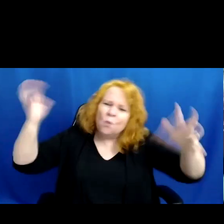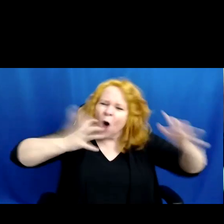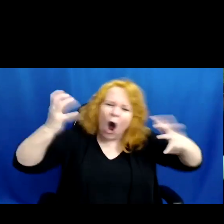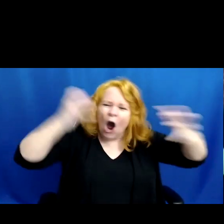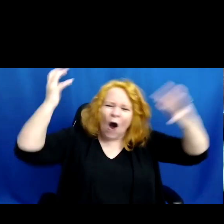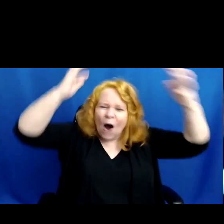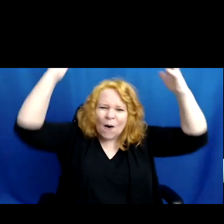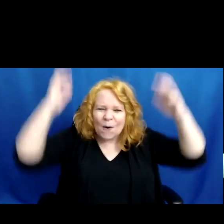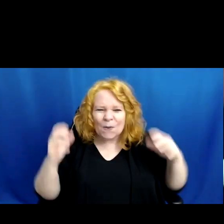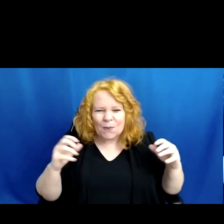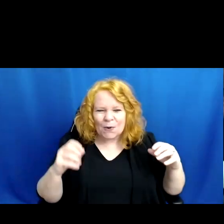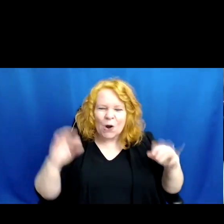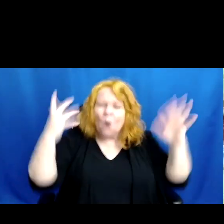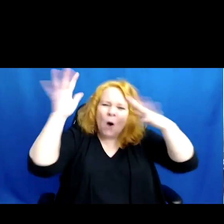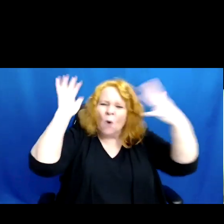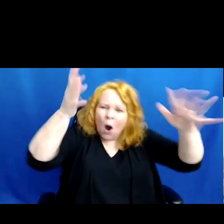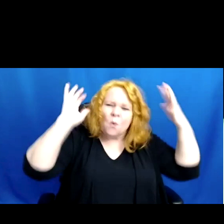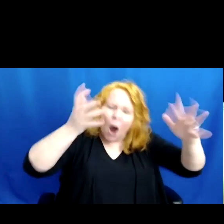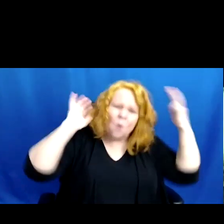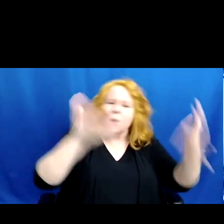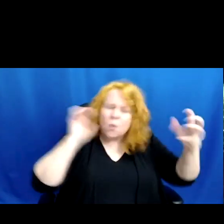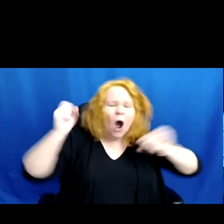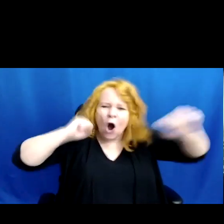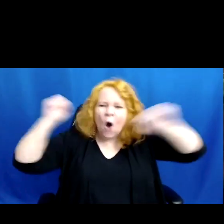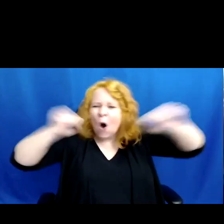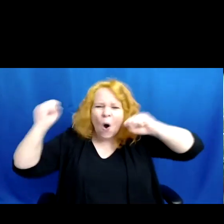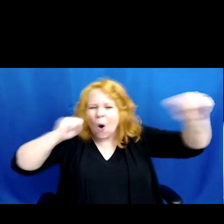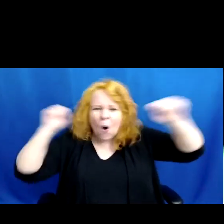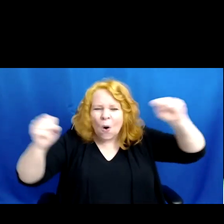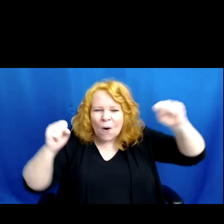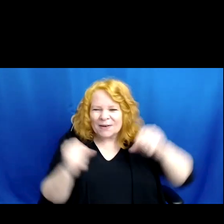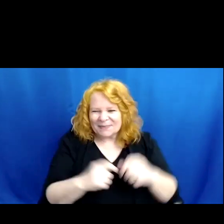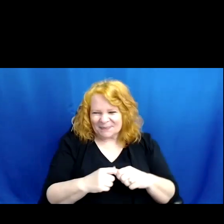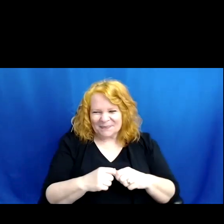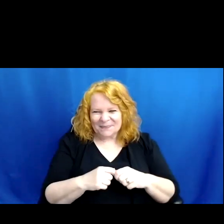Woo woo woo woo woo woo.